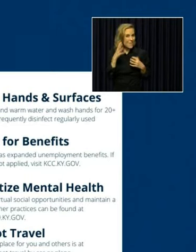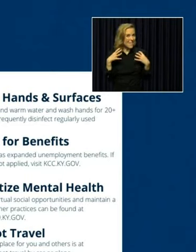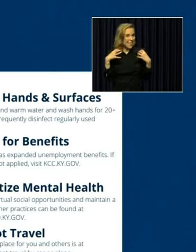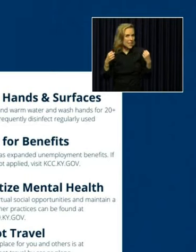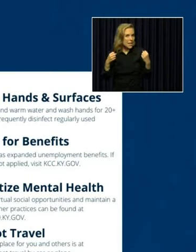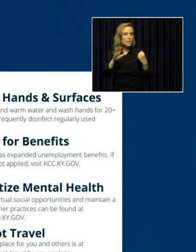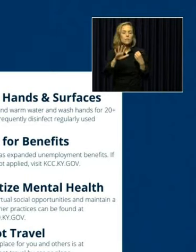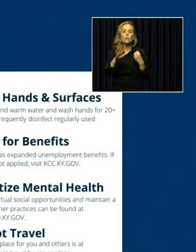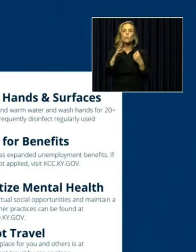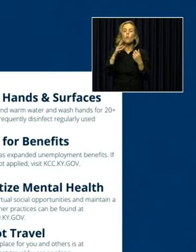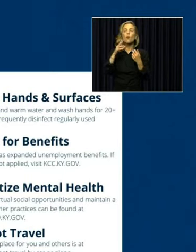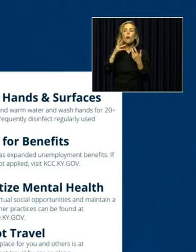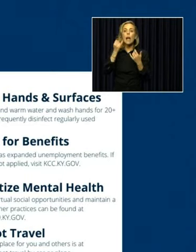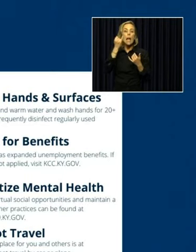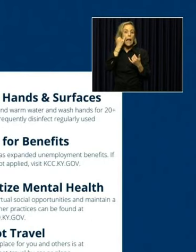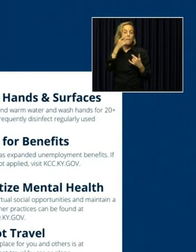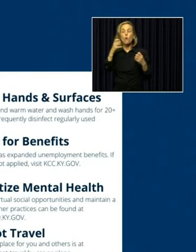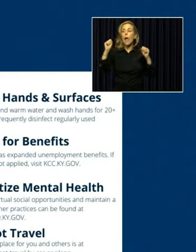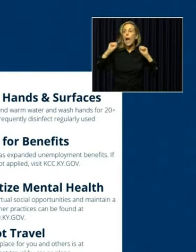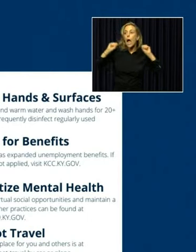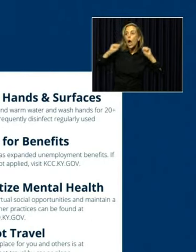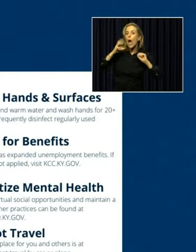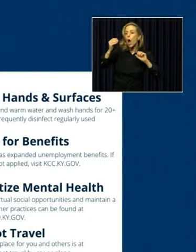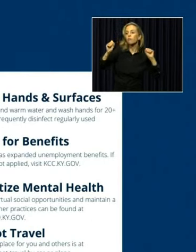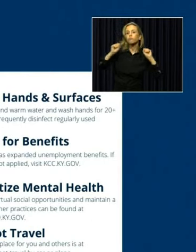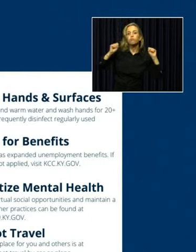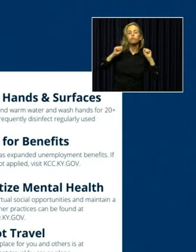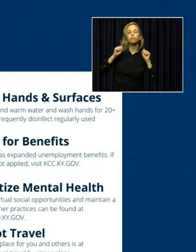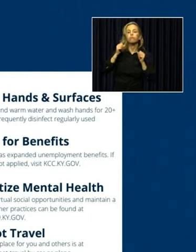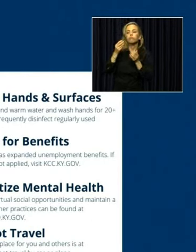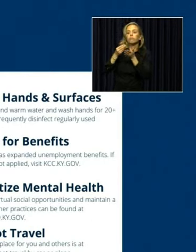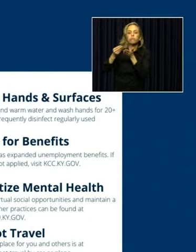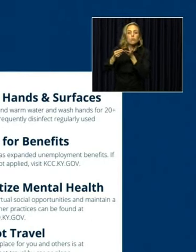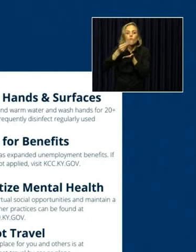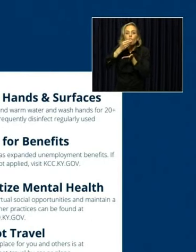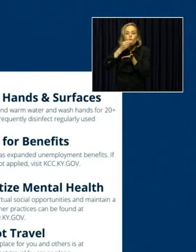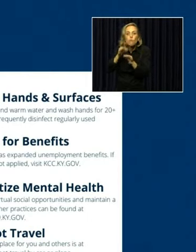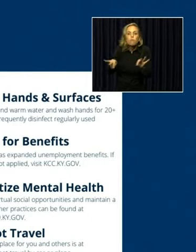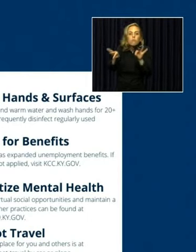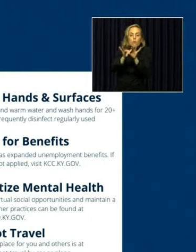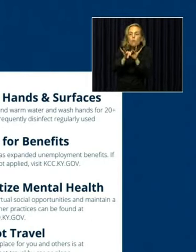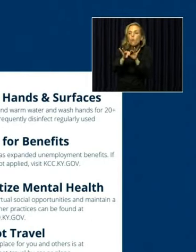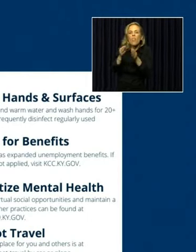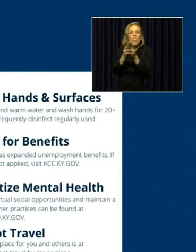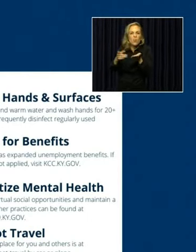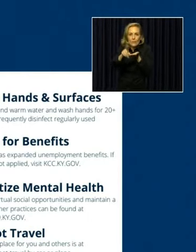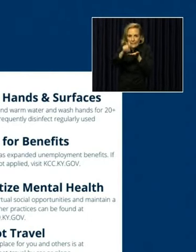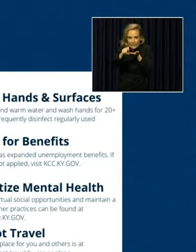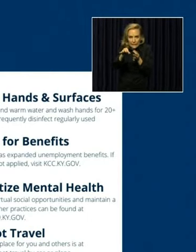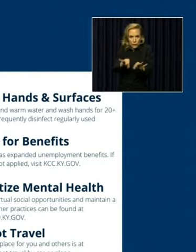WHILE WE ARE DOING EVERYTHING WE